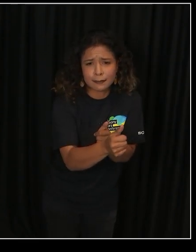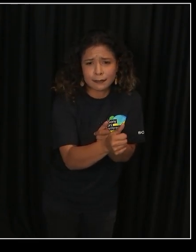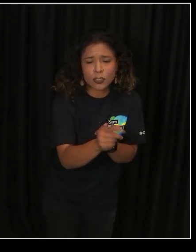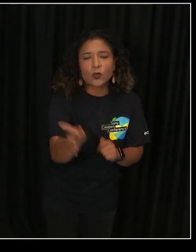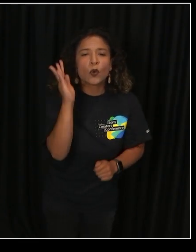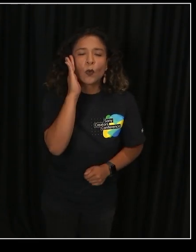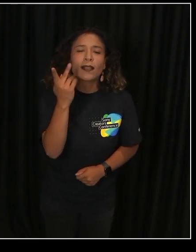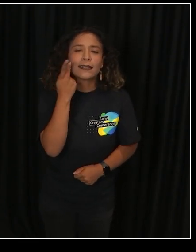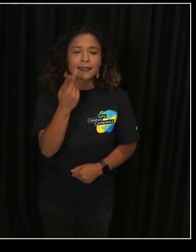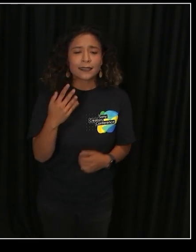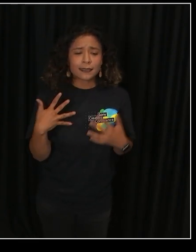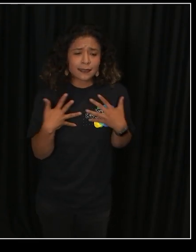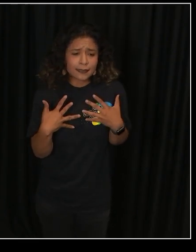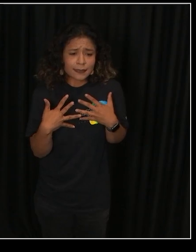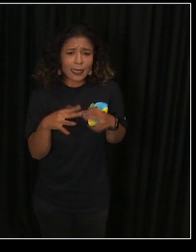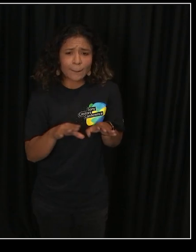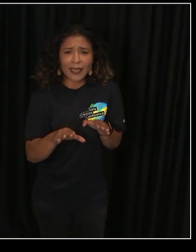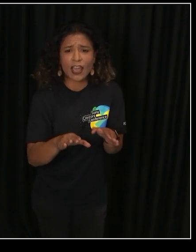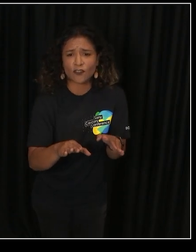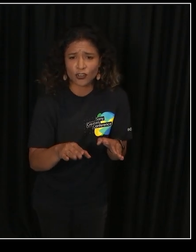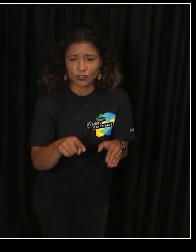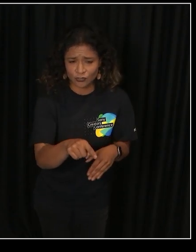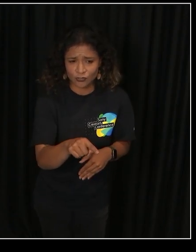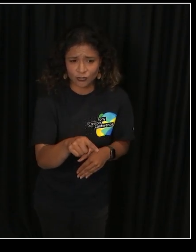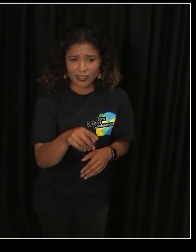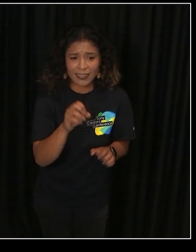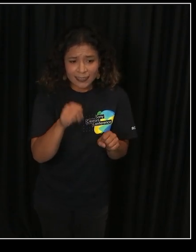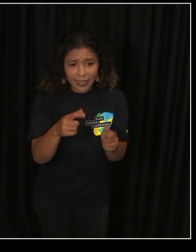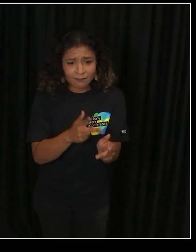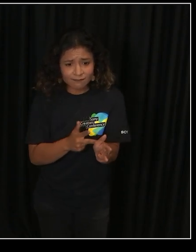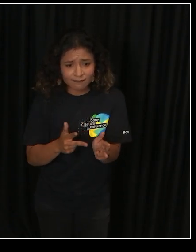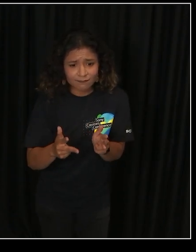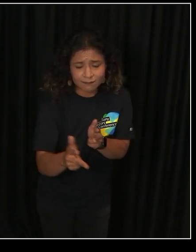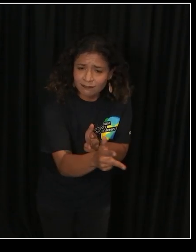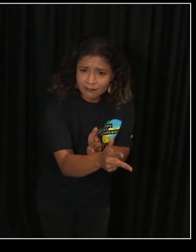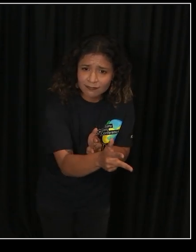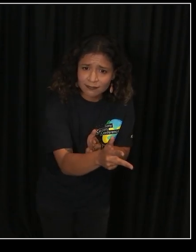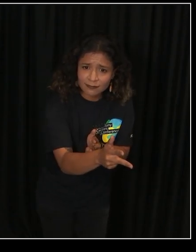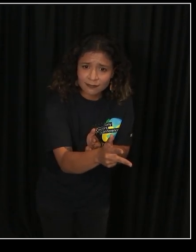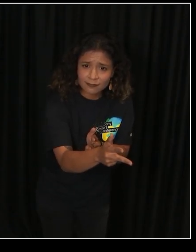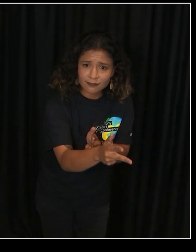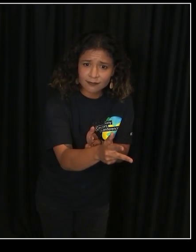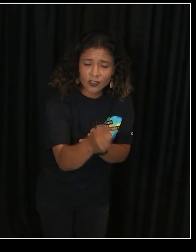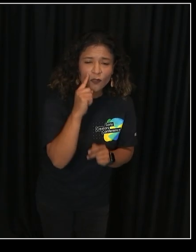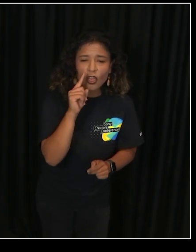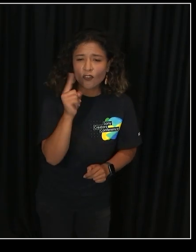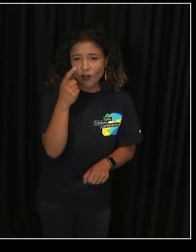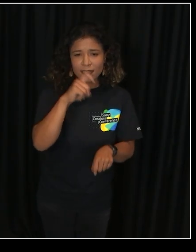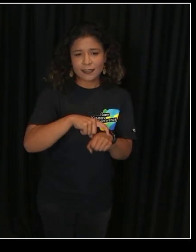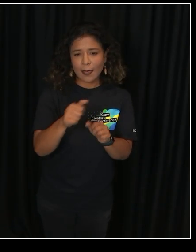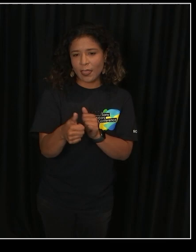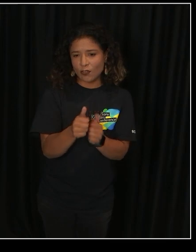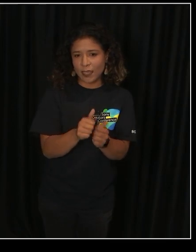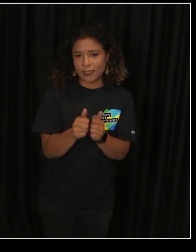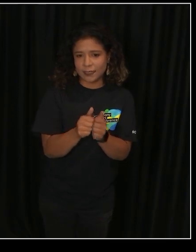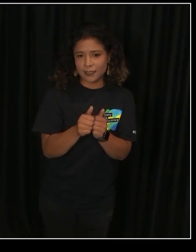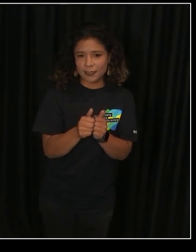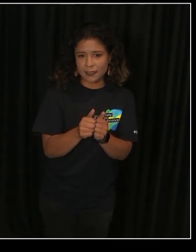Orange is able to actually execute a slipstream pass and take the lead for the first time in the race, which it held to the end.